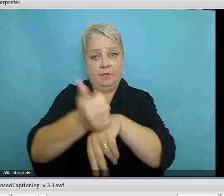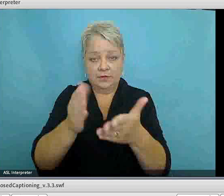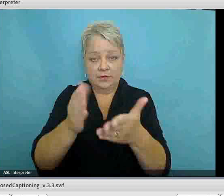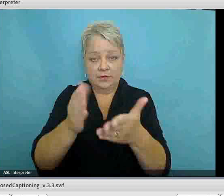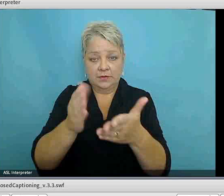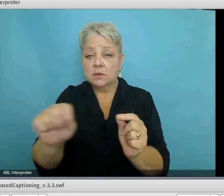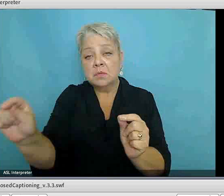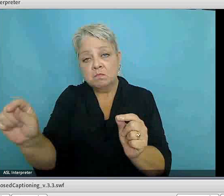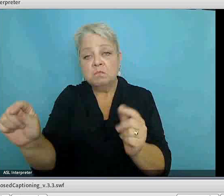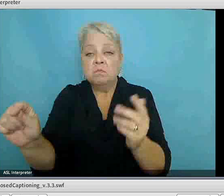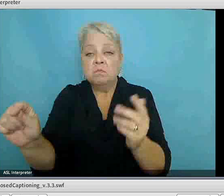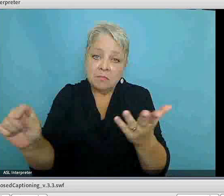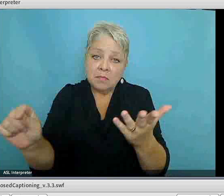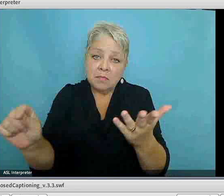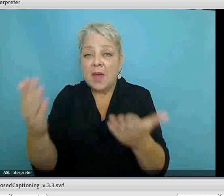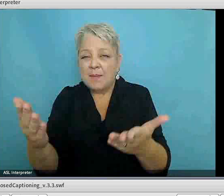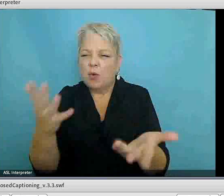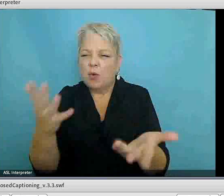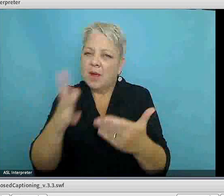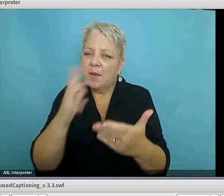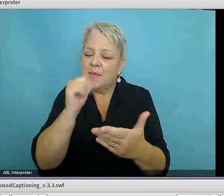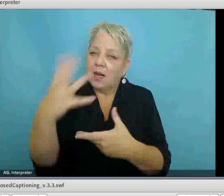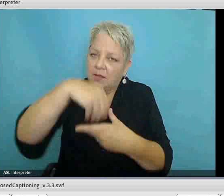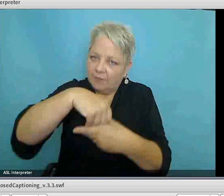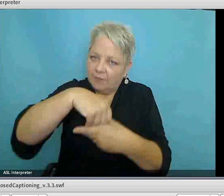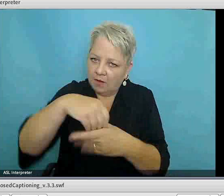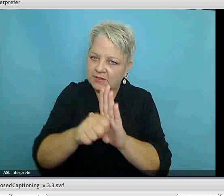not currently be offered in our state plan.